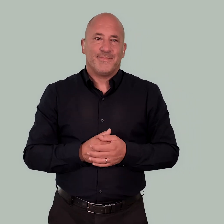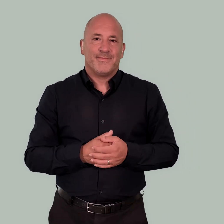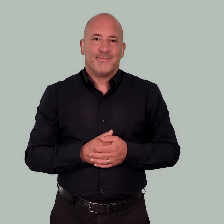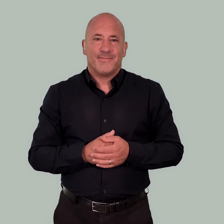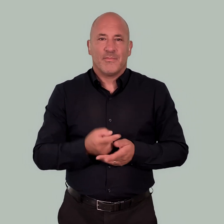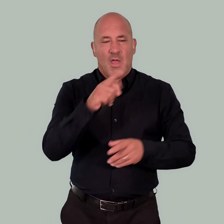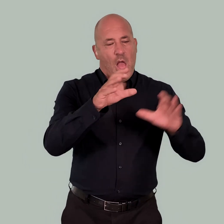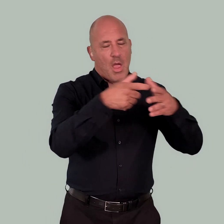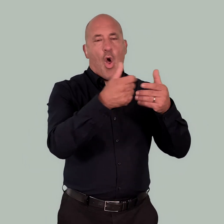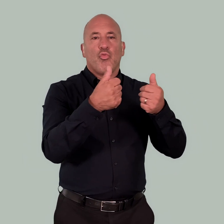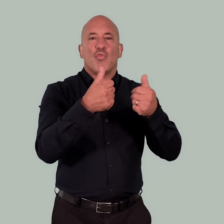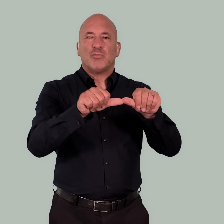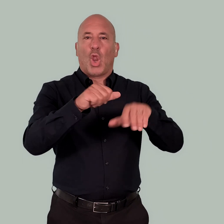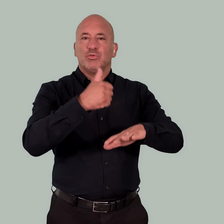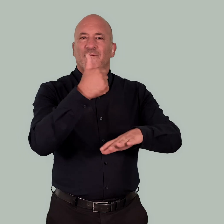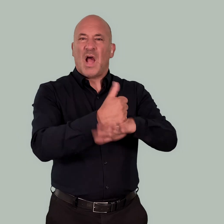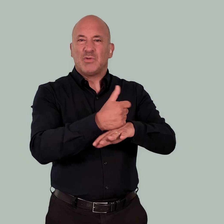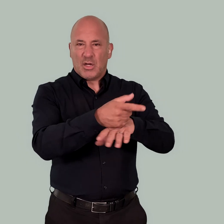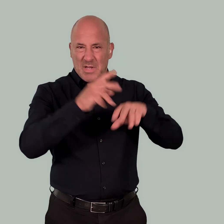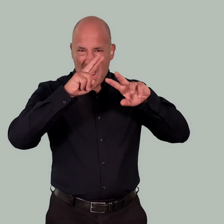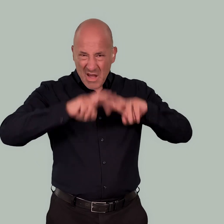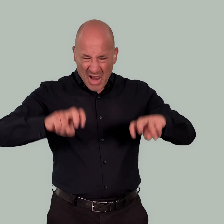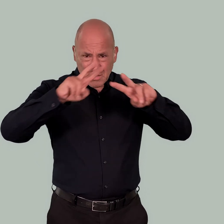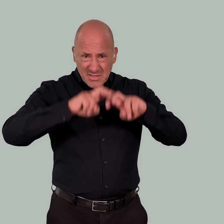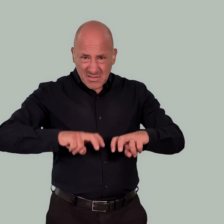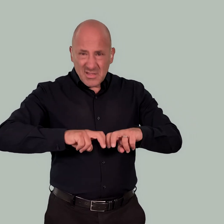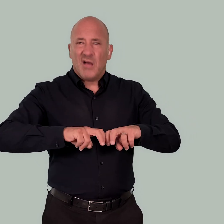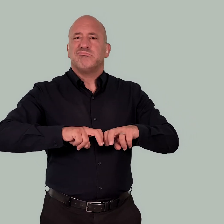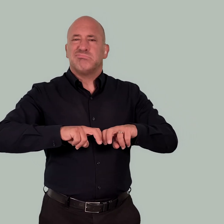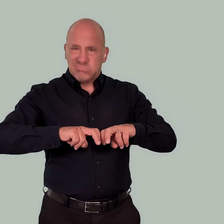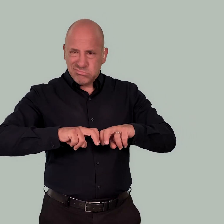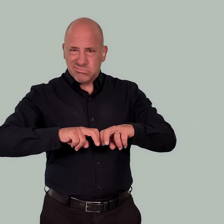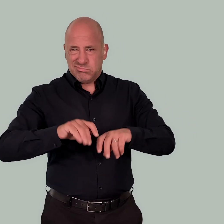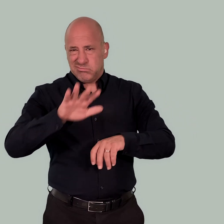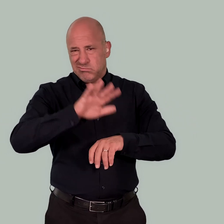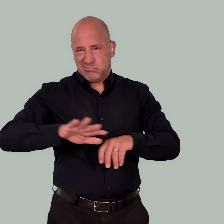2.31 Resolution Foundation analysis suggests that